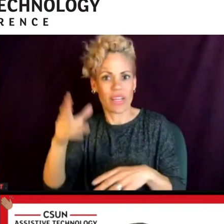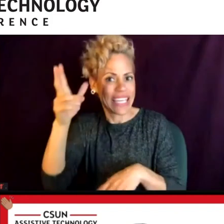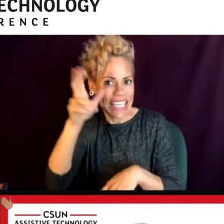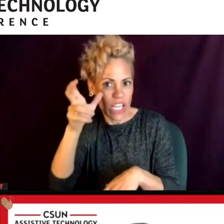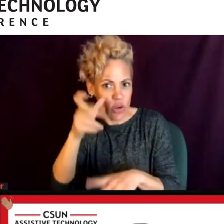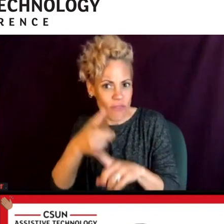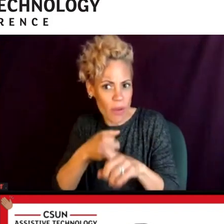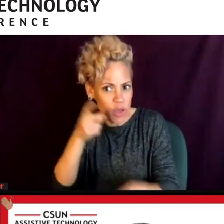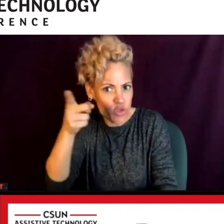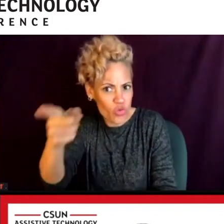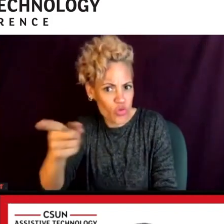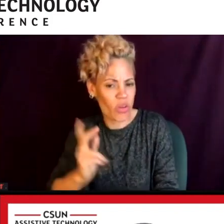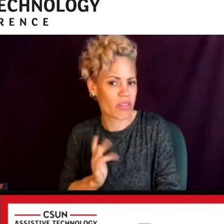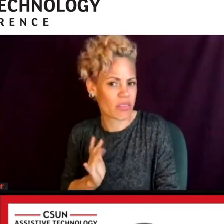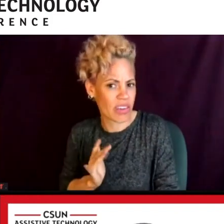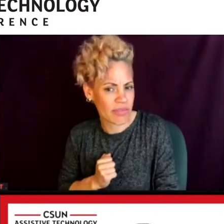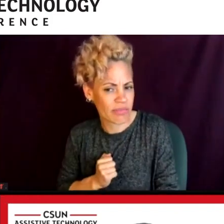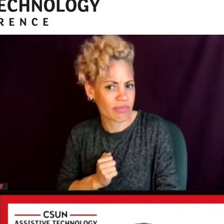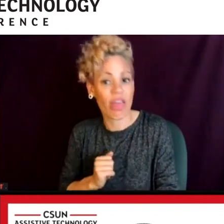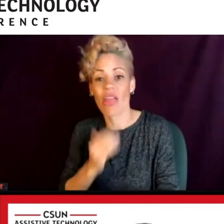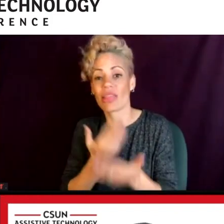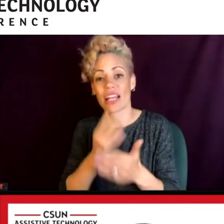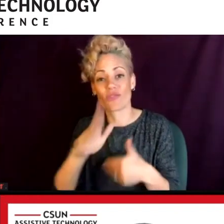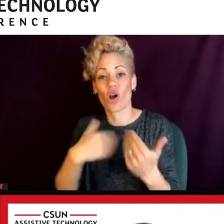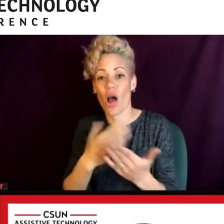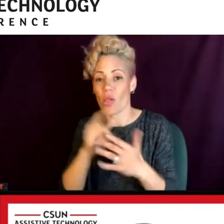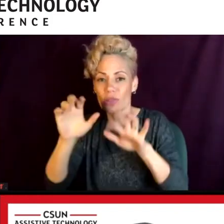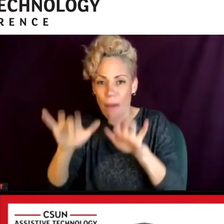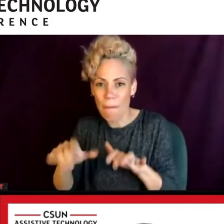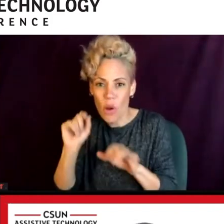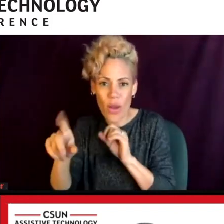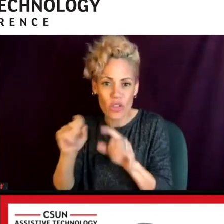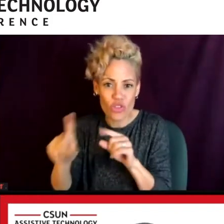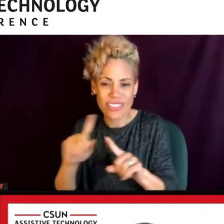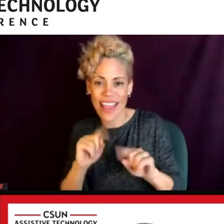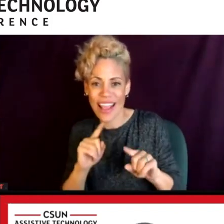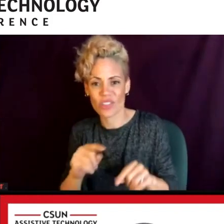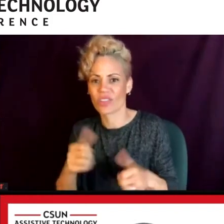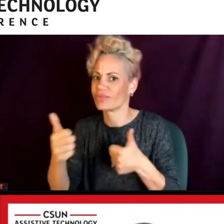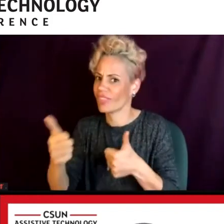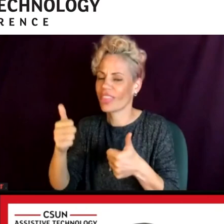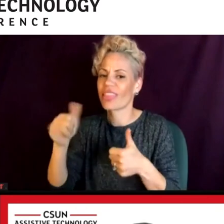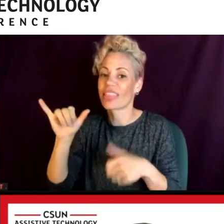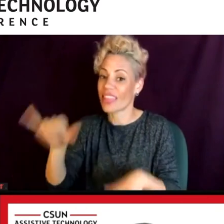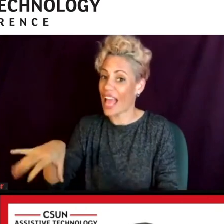And thanks to everyone who participated in the Q&A, which is actually a benefit of being virtual.